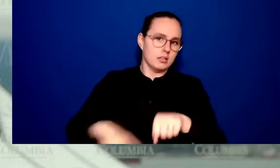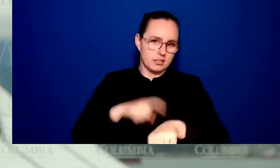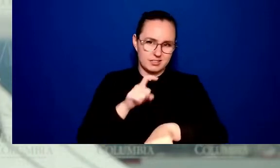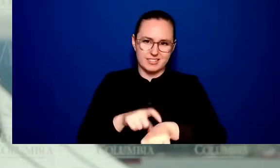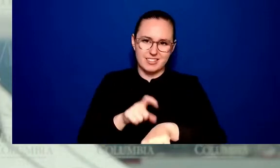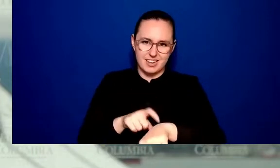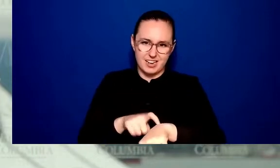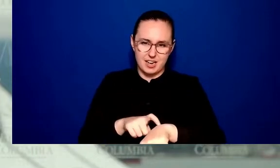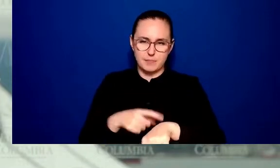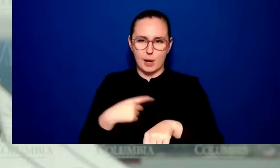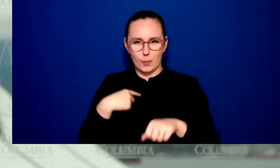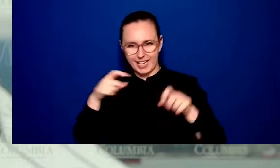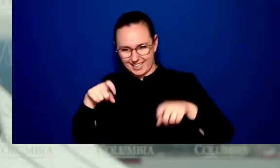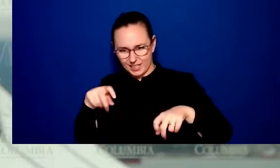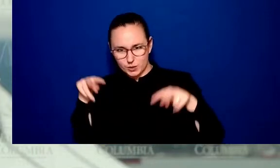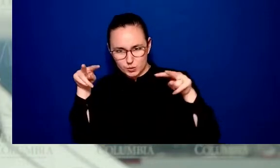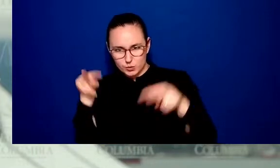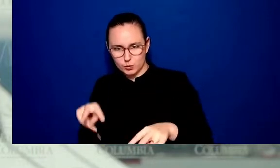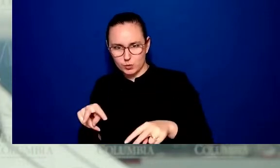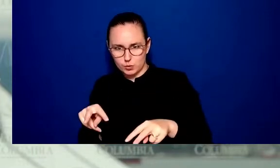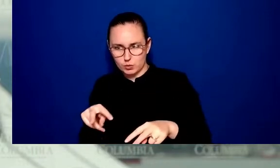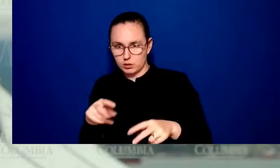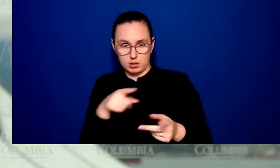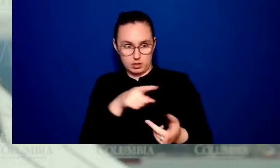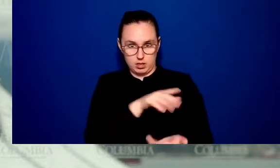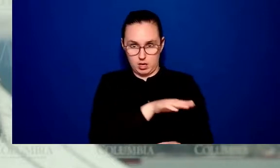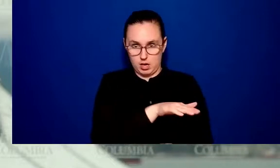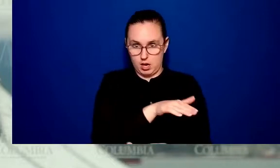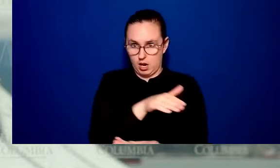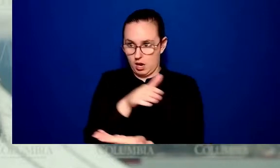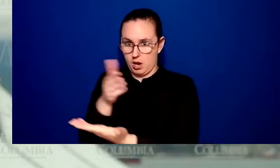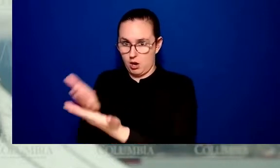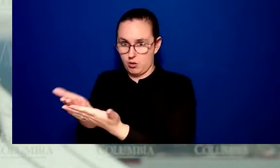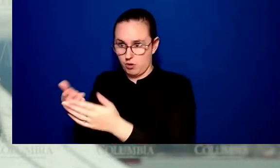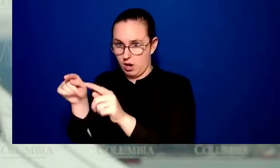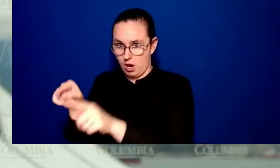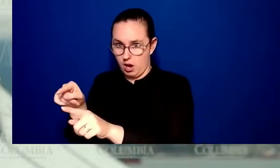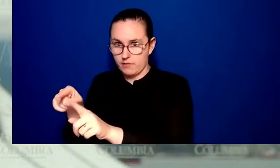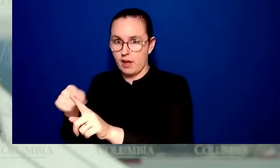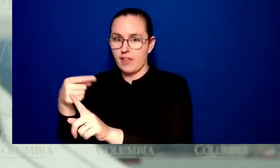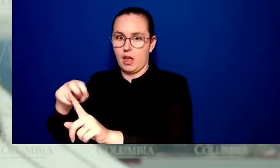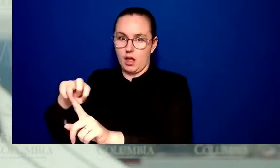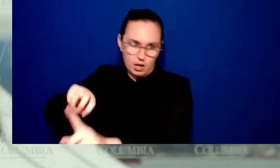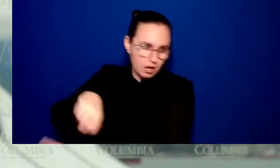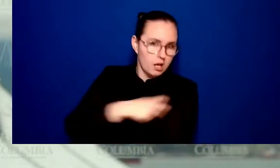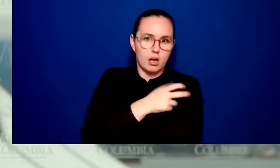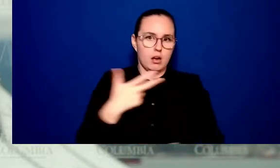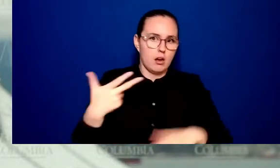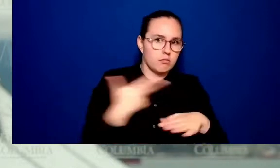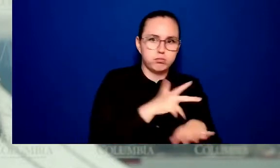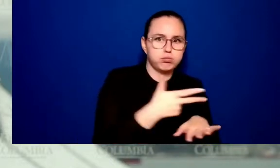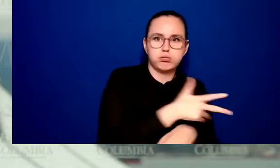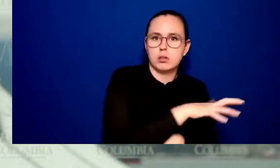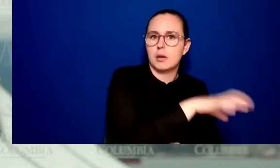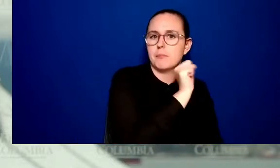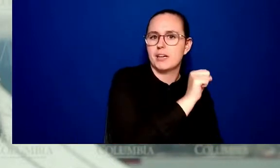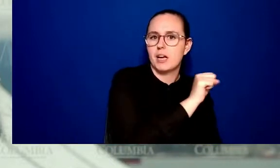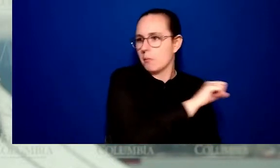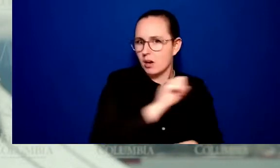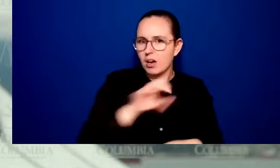of emergency rooms more quickly. And those are some of the measures that, uh, but our team